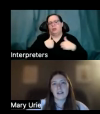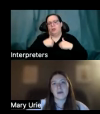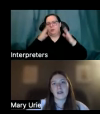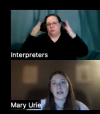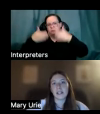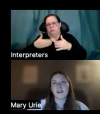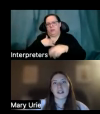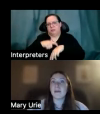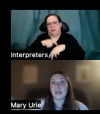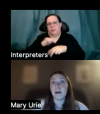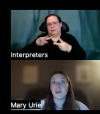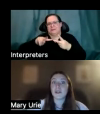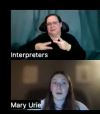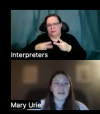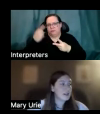Because I want to make sure that the committee members know about